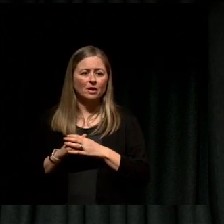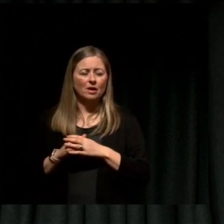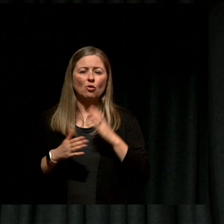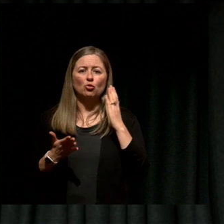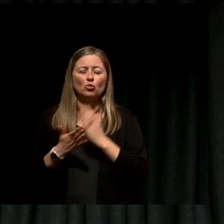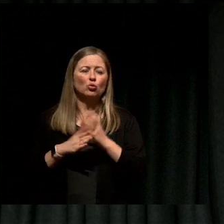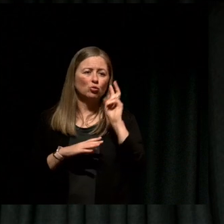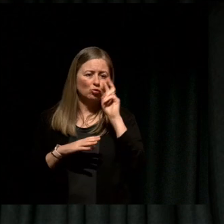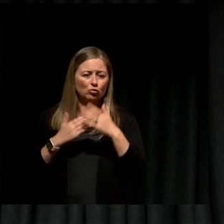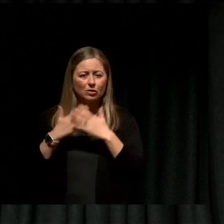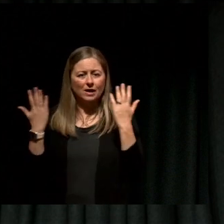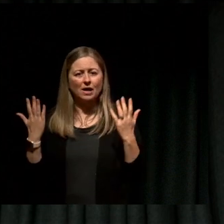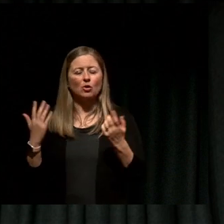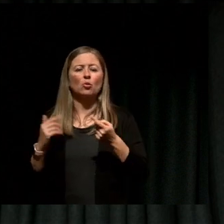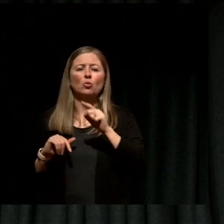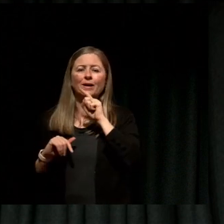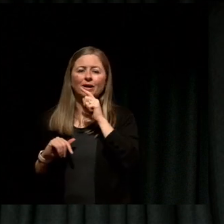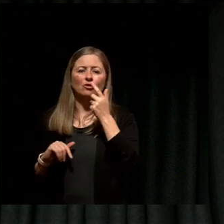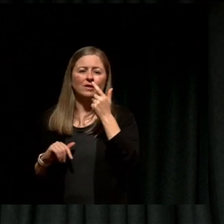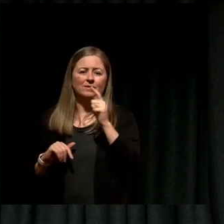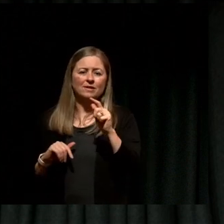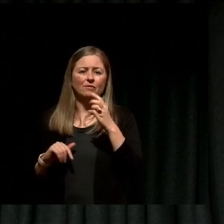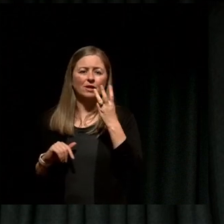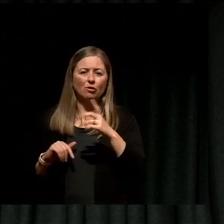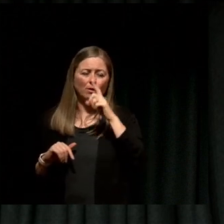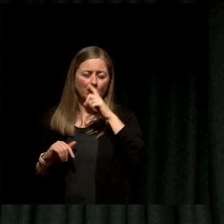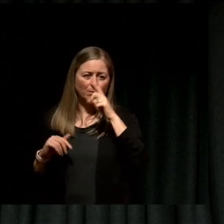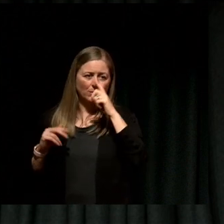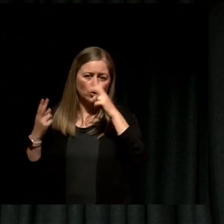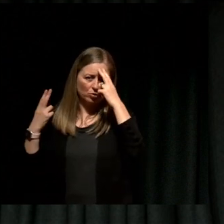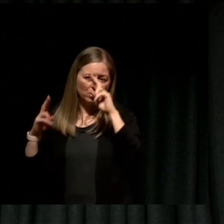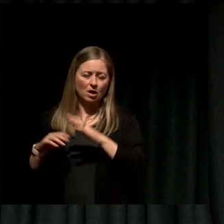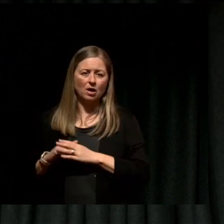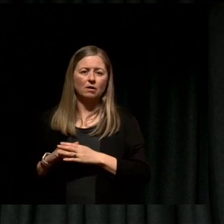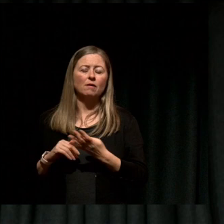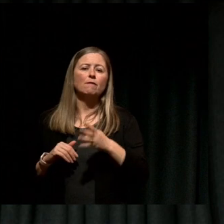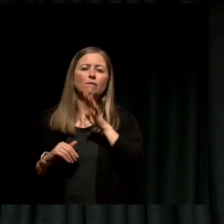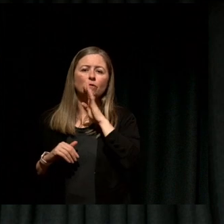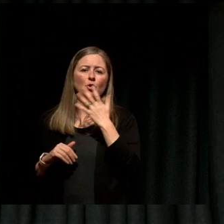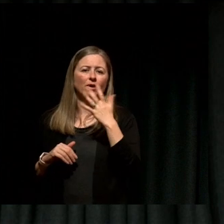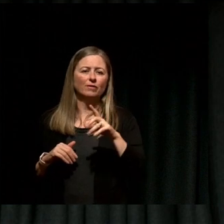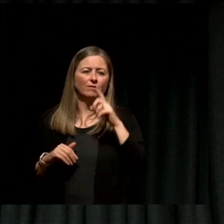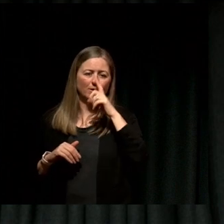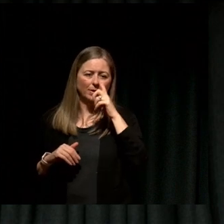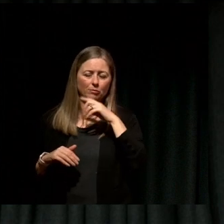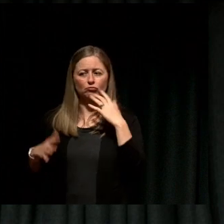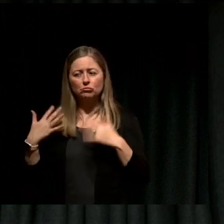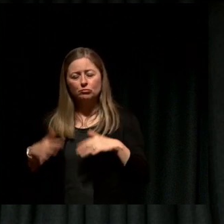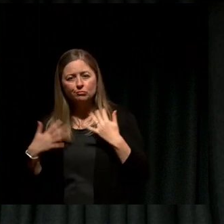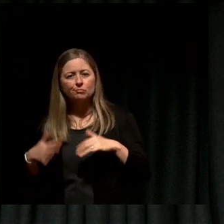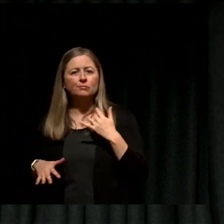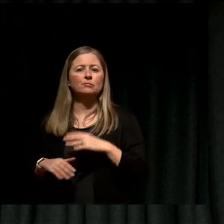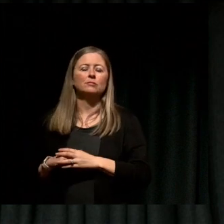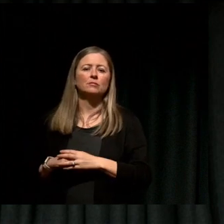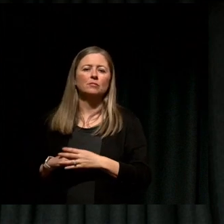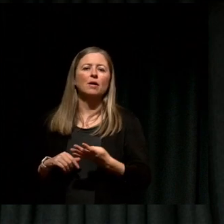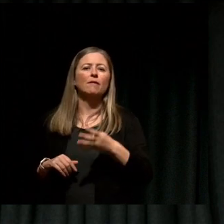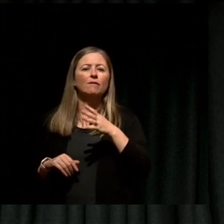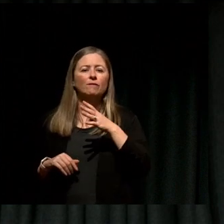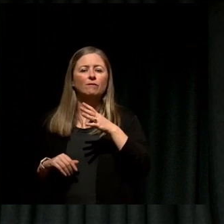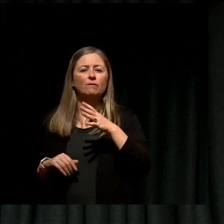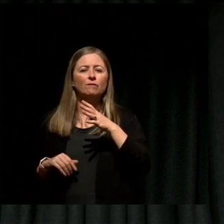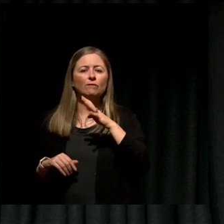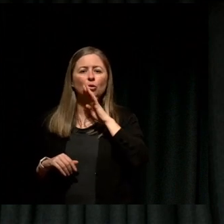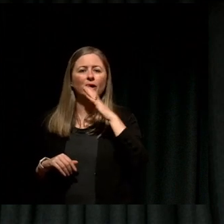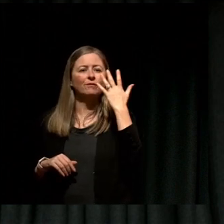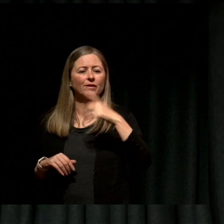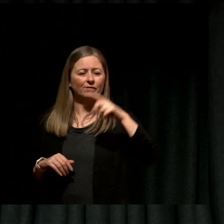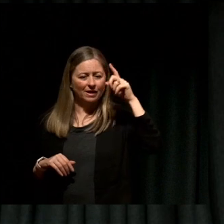173 people lost their lives, 450 people were injured, 450,000 hectares of land were burned